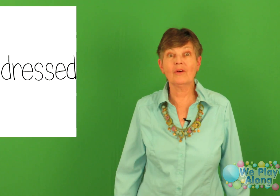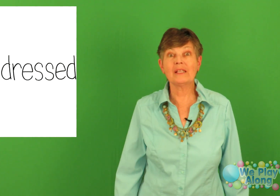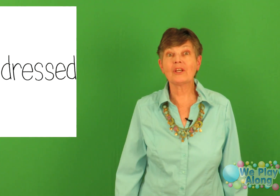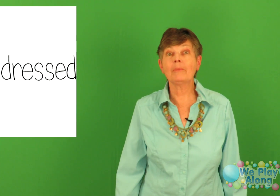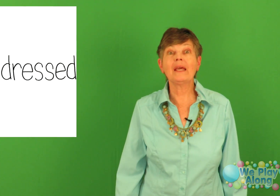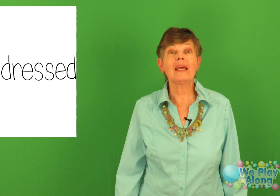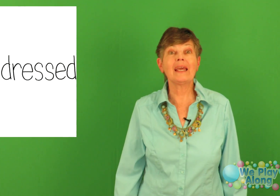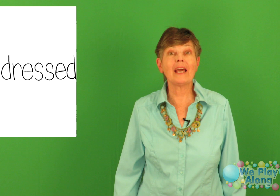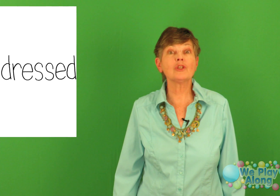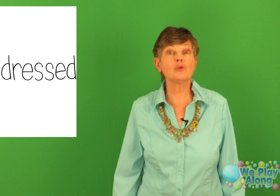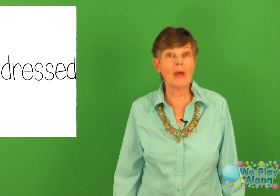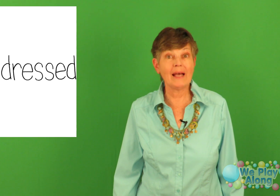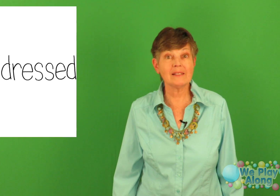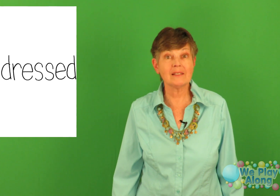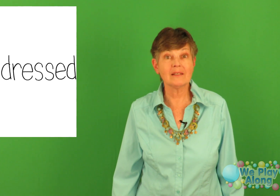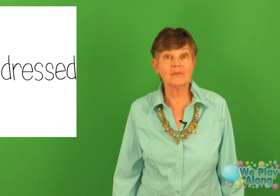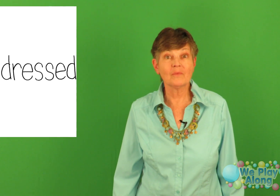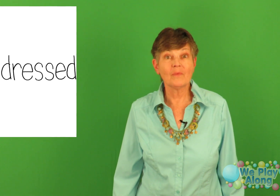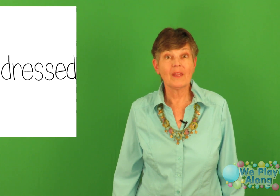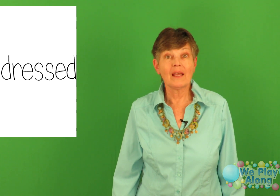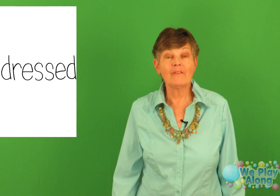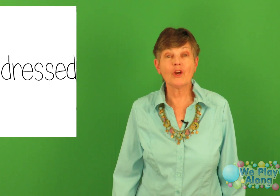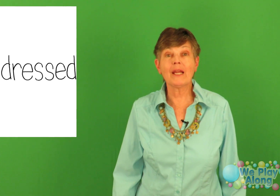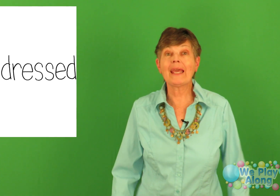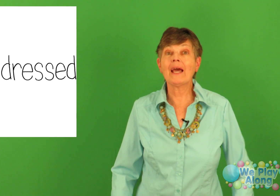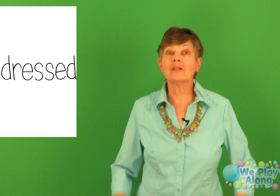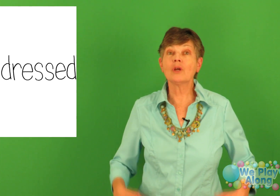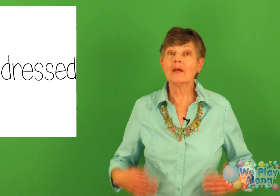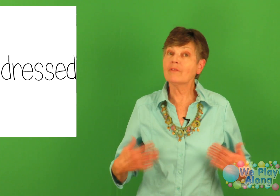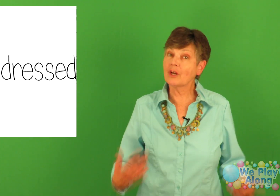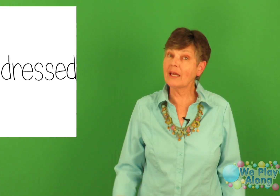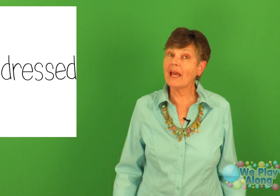know is going to be getting dressed if you're gonna get you're gonna get